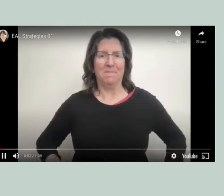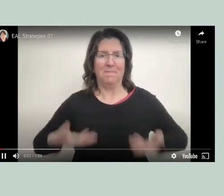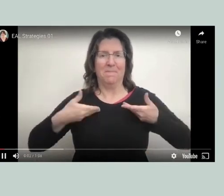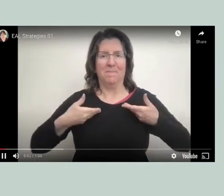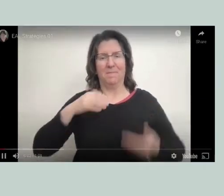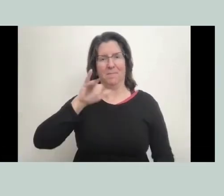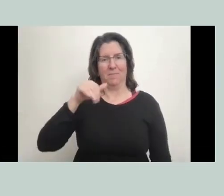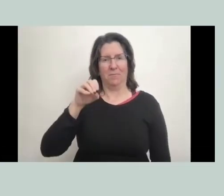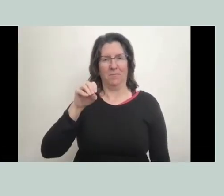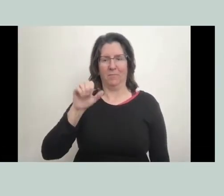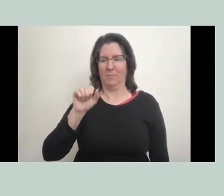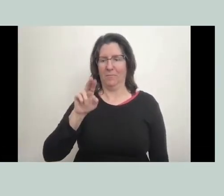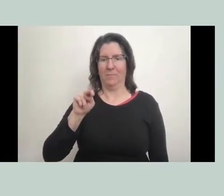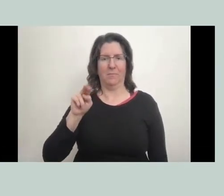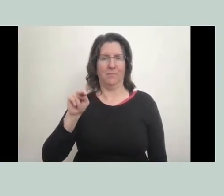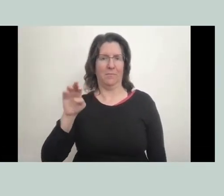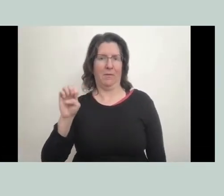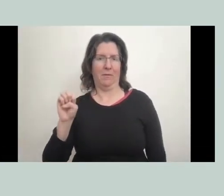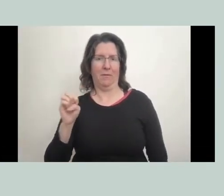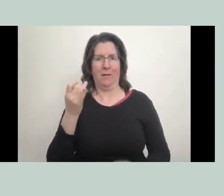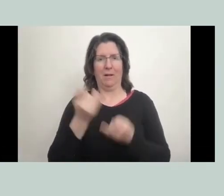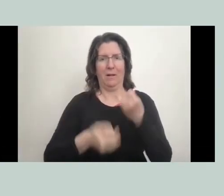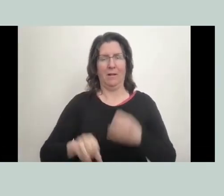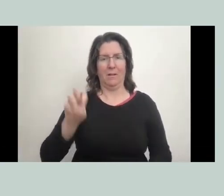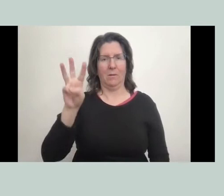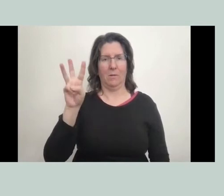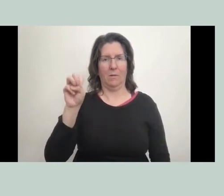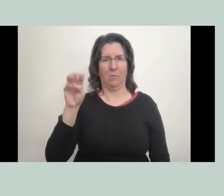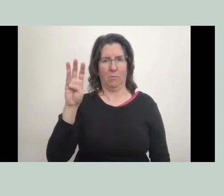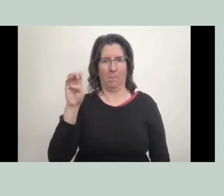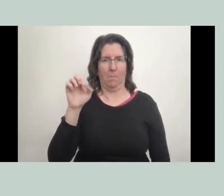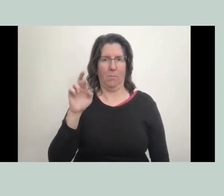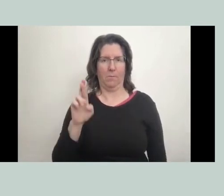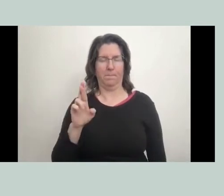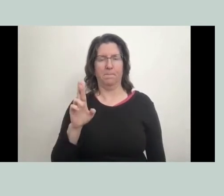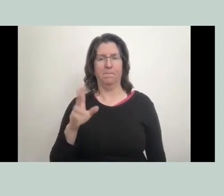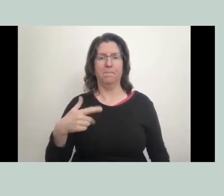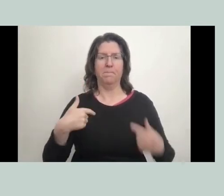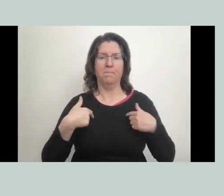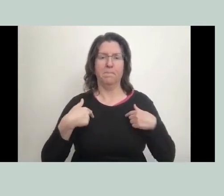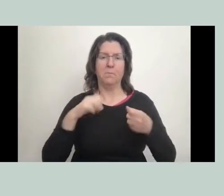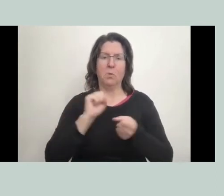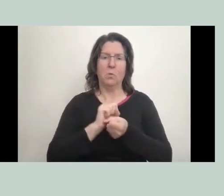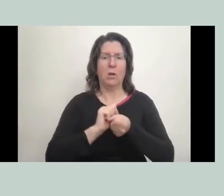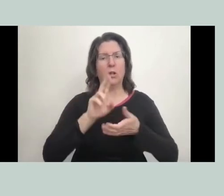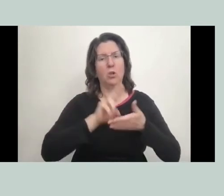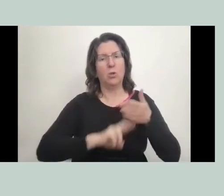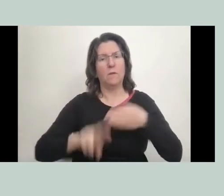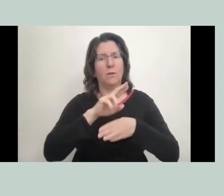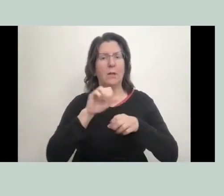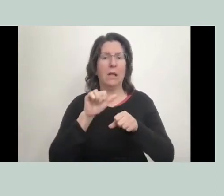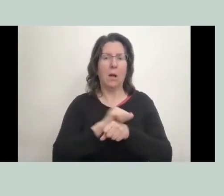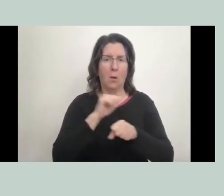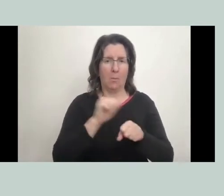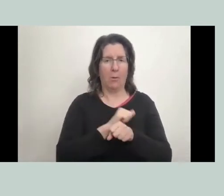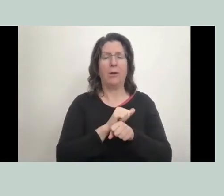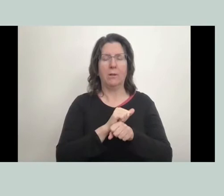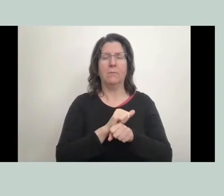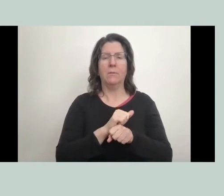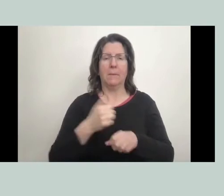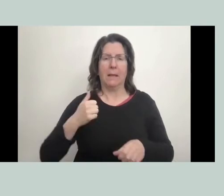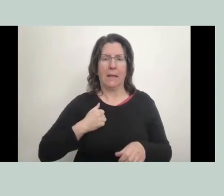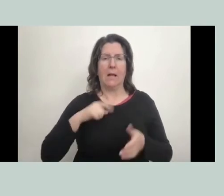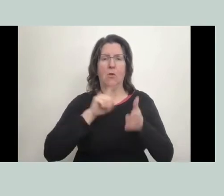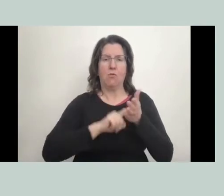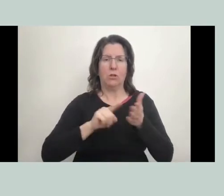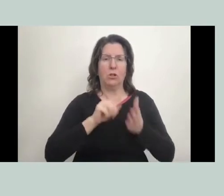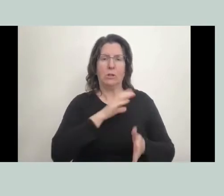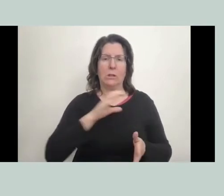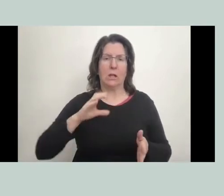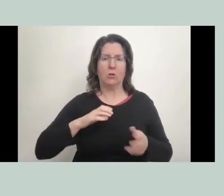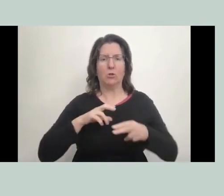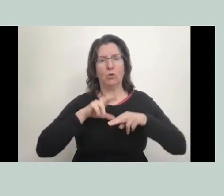Hello everyone, I am Joanne Weber. I work at the University of Alberta.